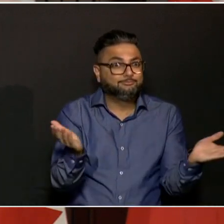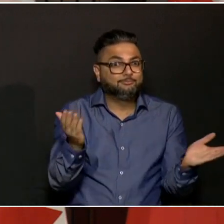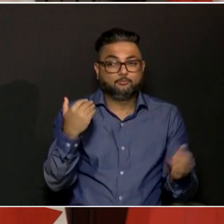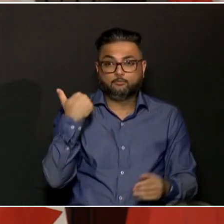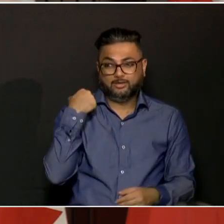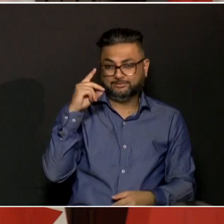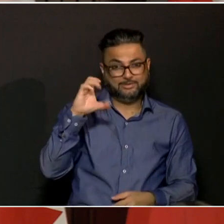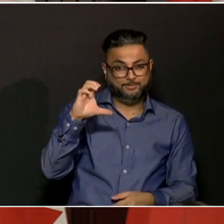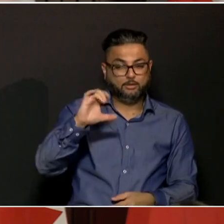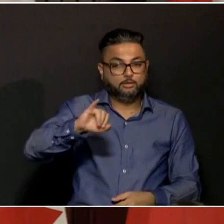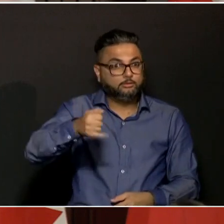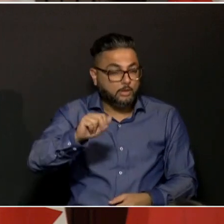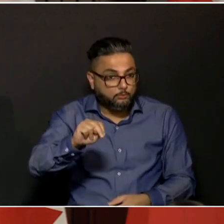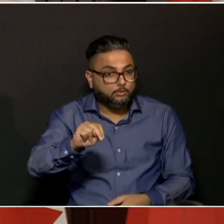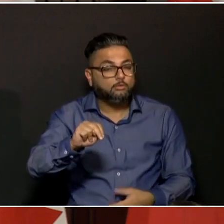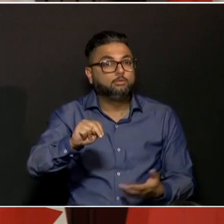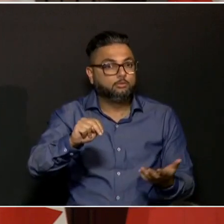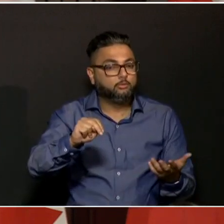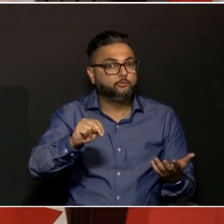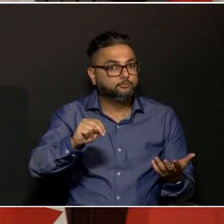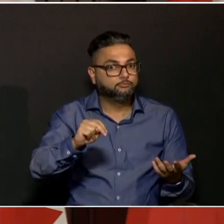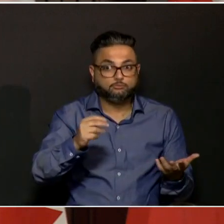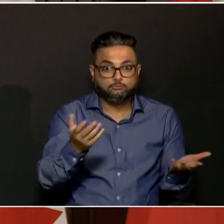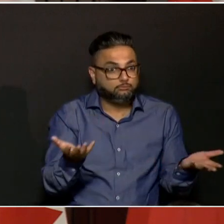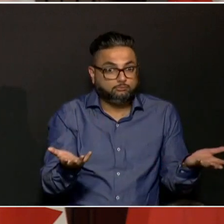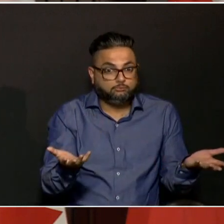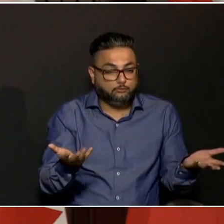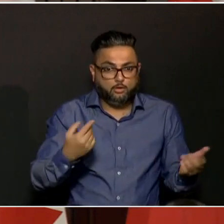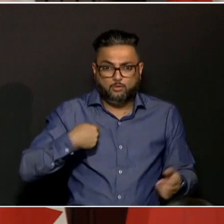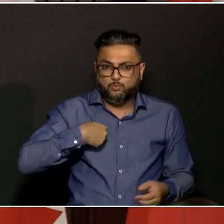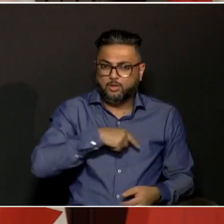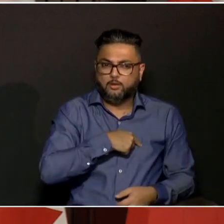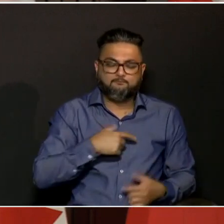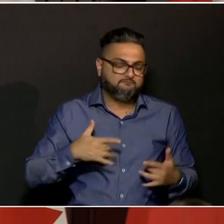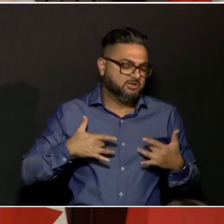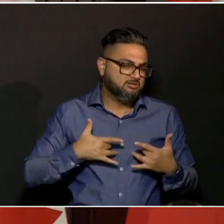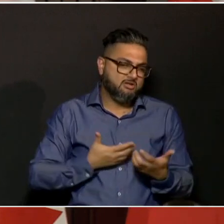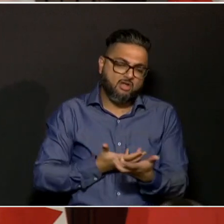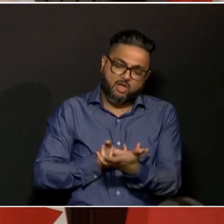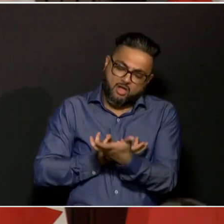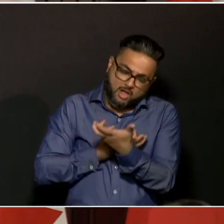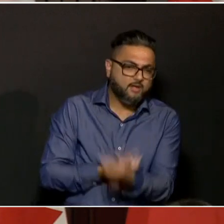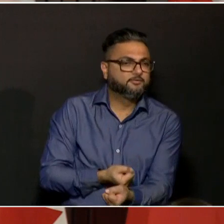fill the vacancy of the 250,000 jobs we are short and we just are confident we are going